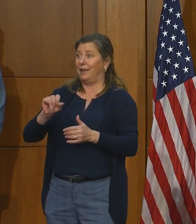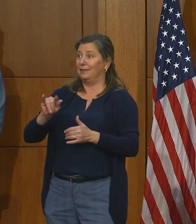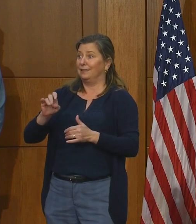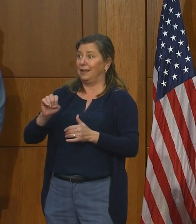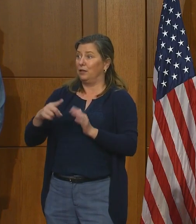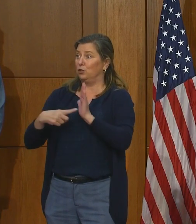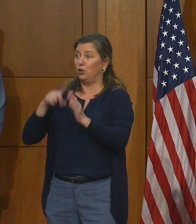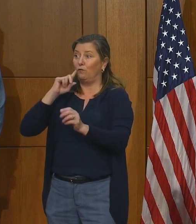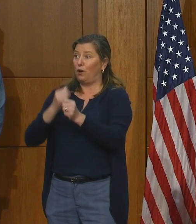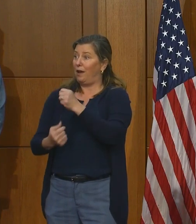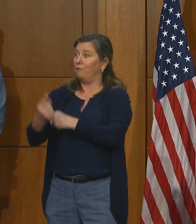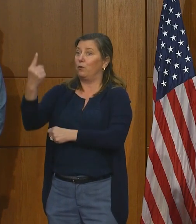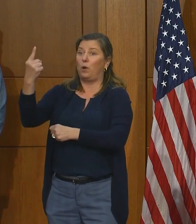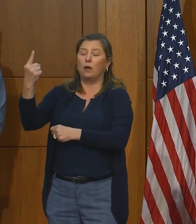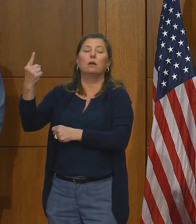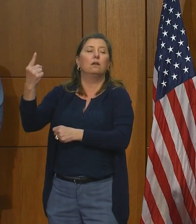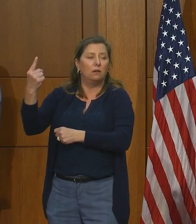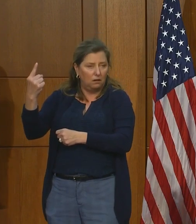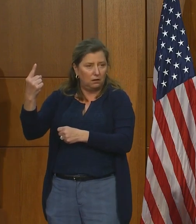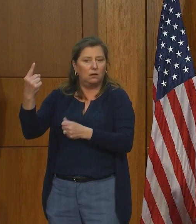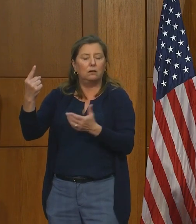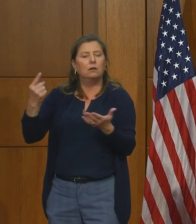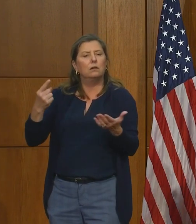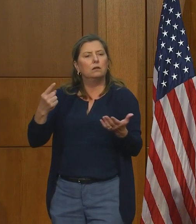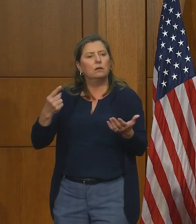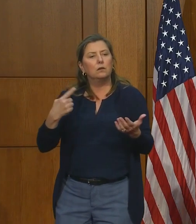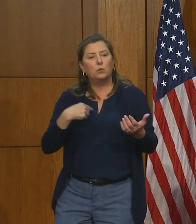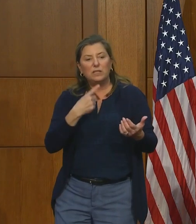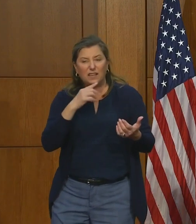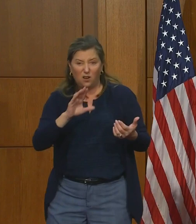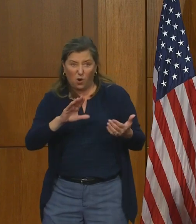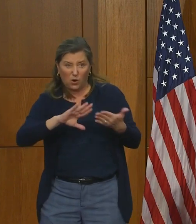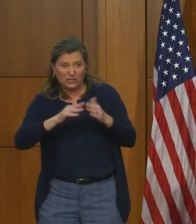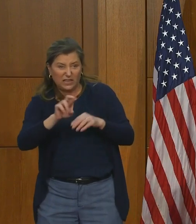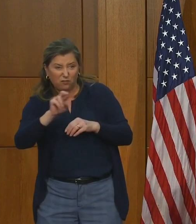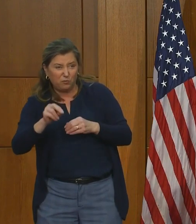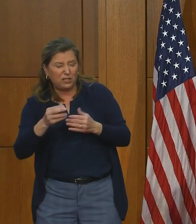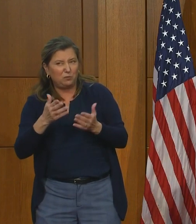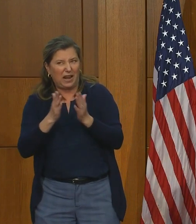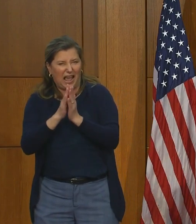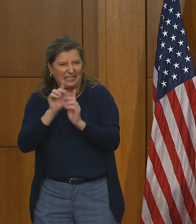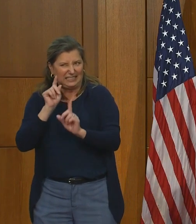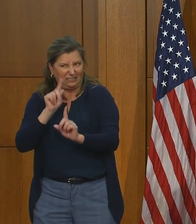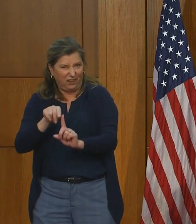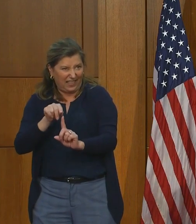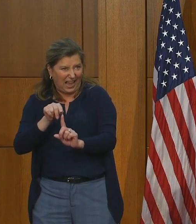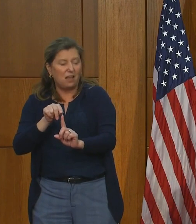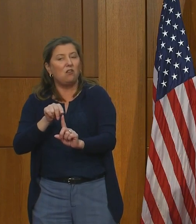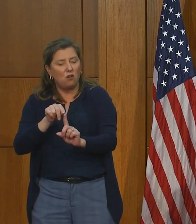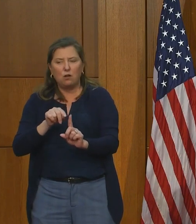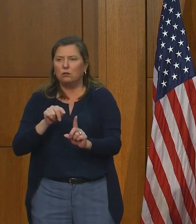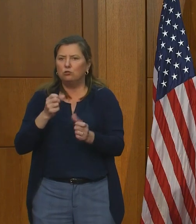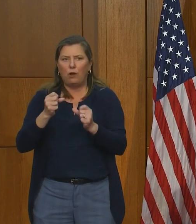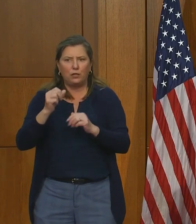IN THE MIDST OF CONSTRUCTING THE ENTIRE SITE I THAT AVAILABLE FOR EVERYONE. WE SAID